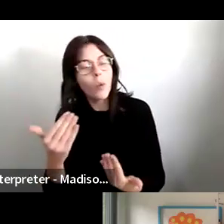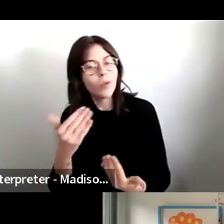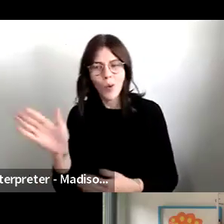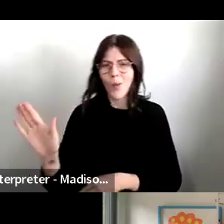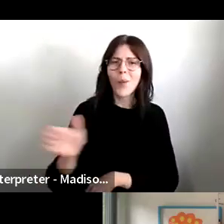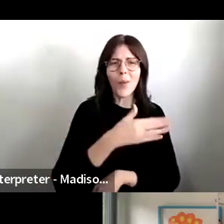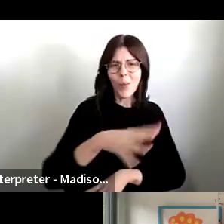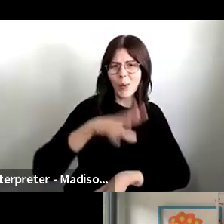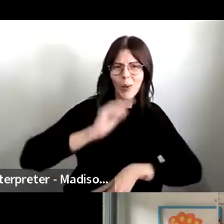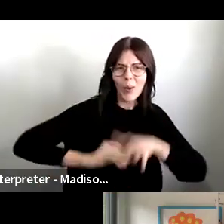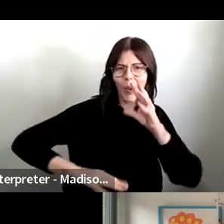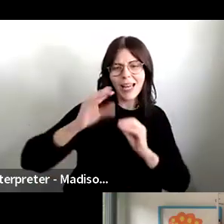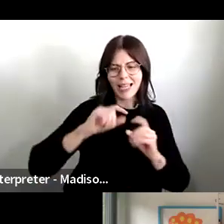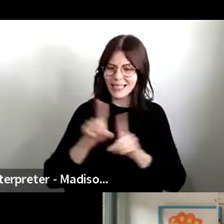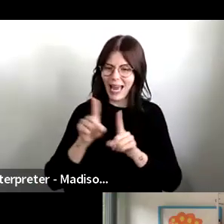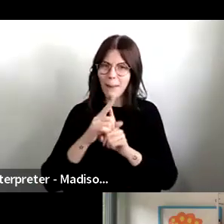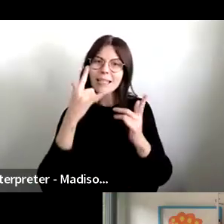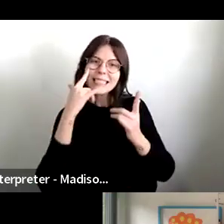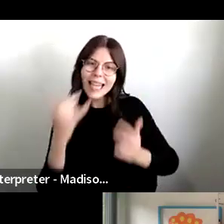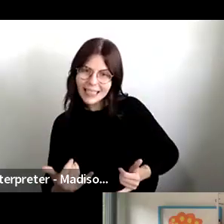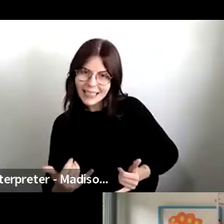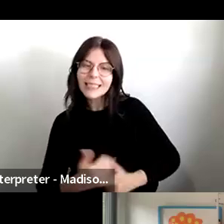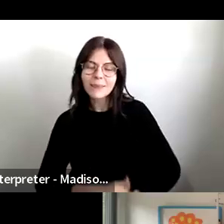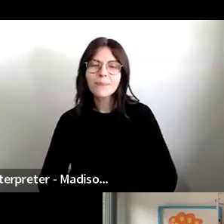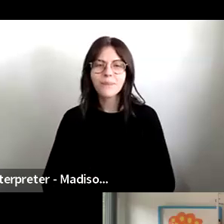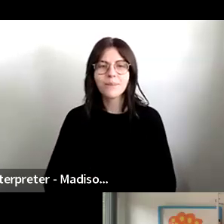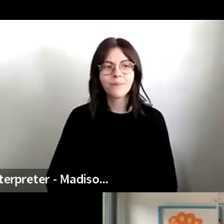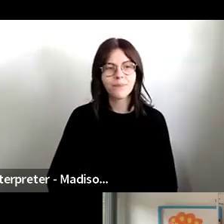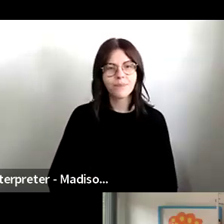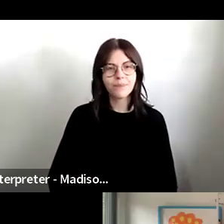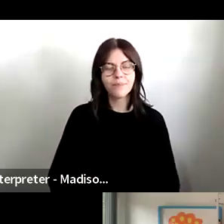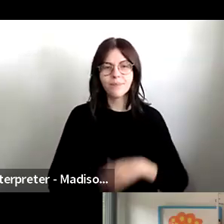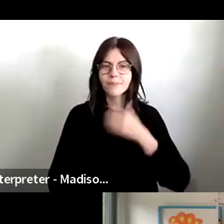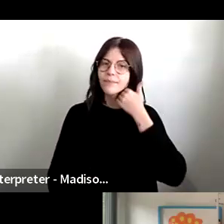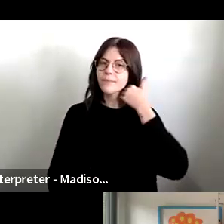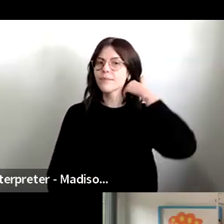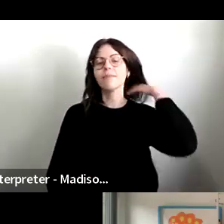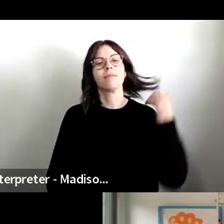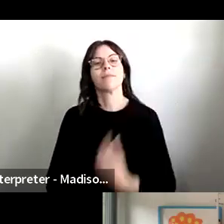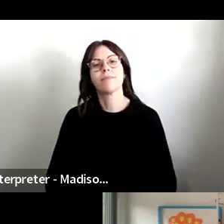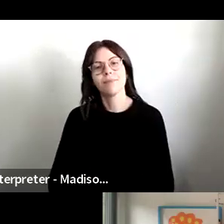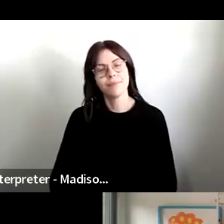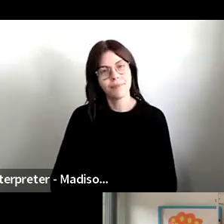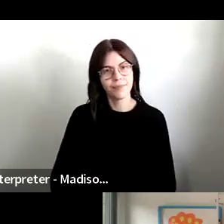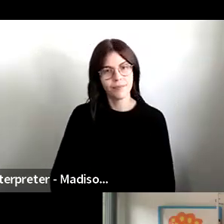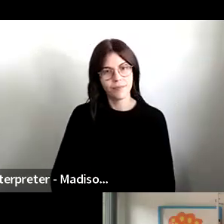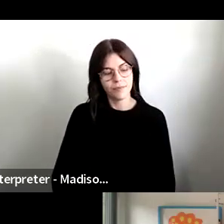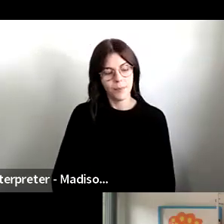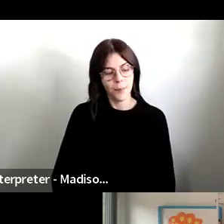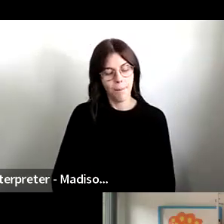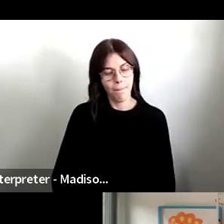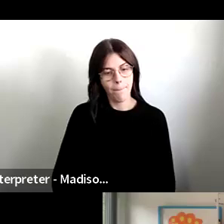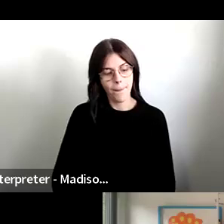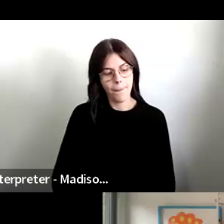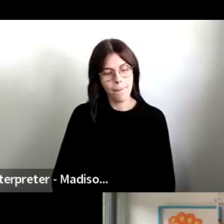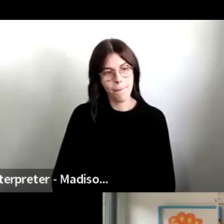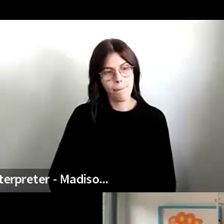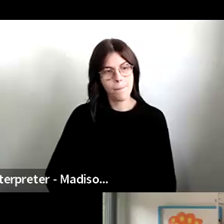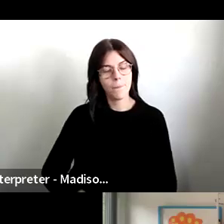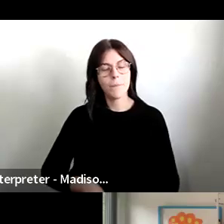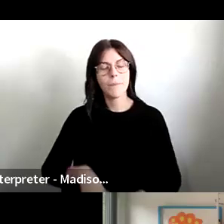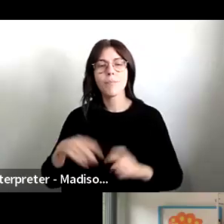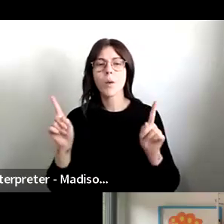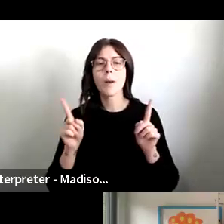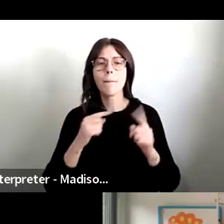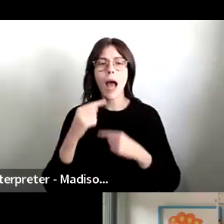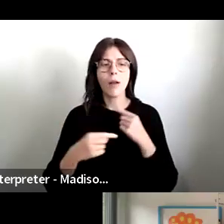sector as you are assessing the ideas come in. What about the process of reading and scoring